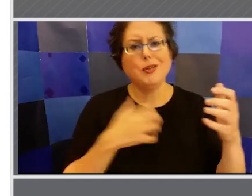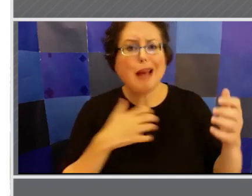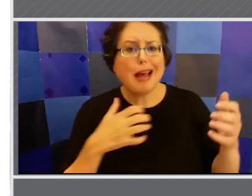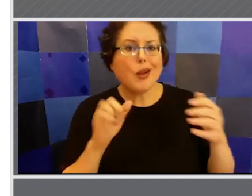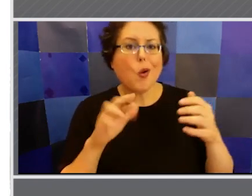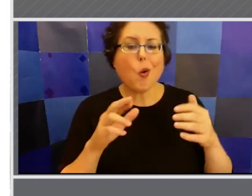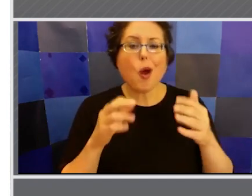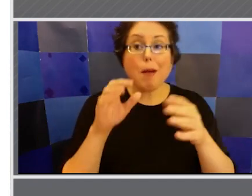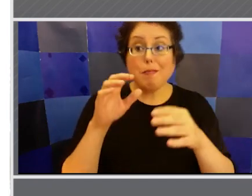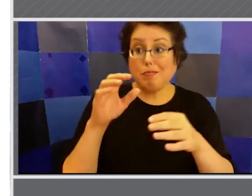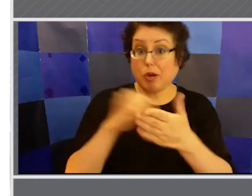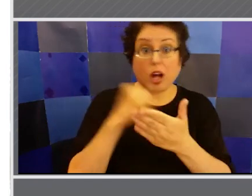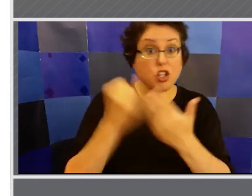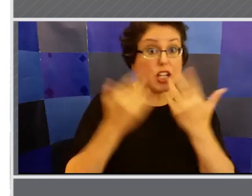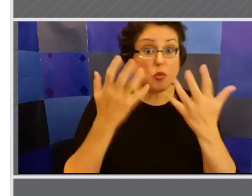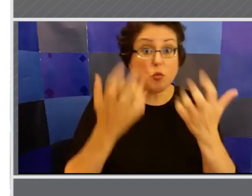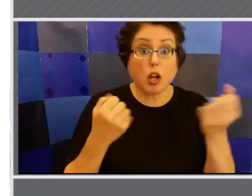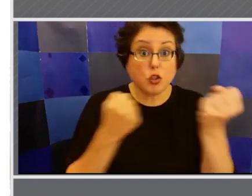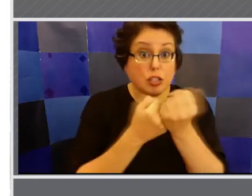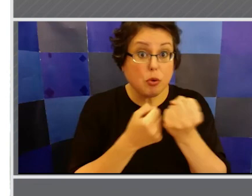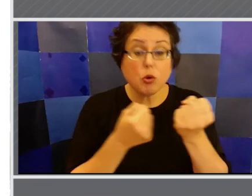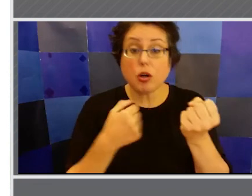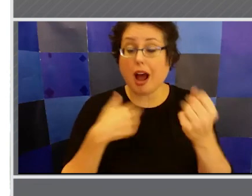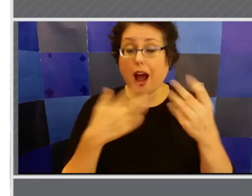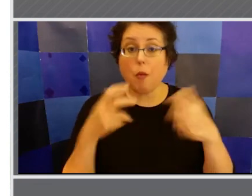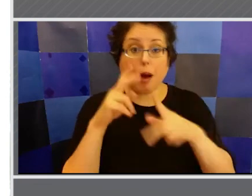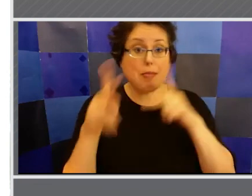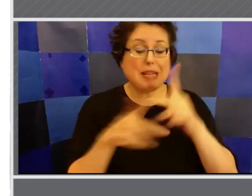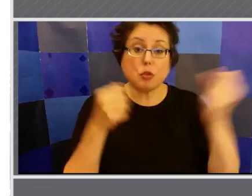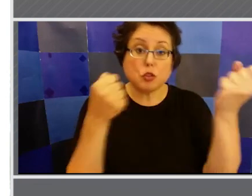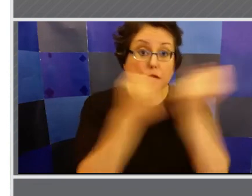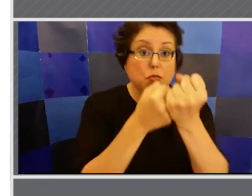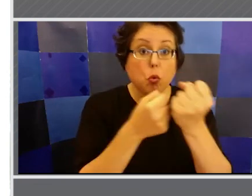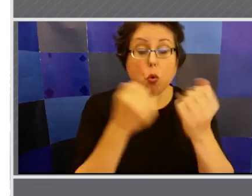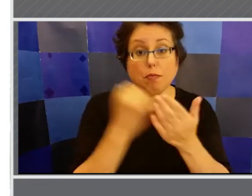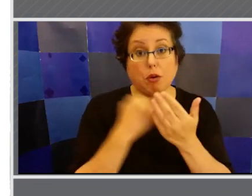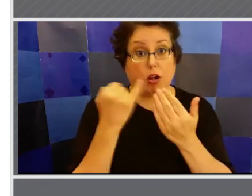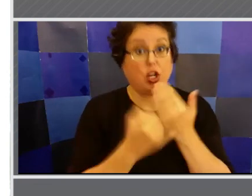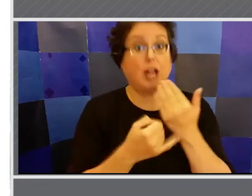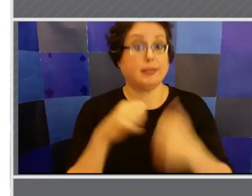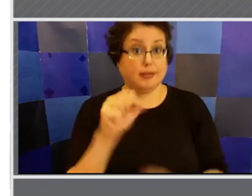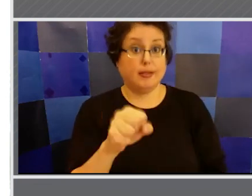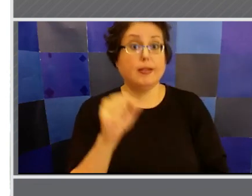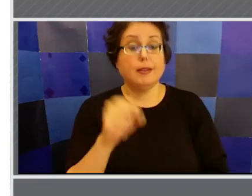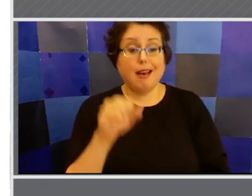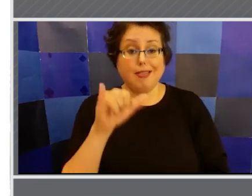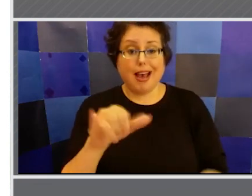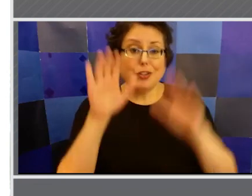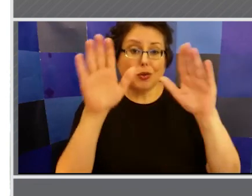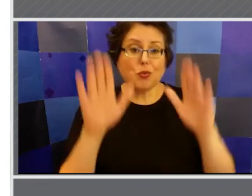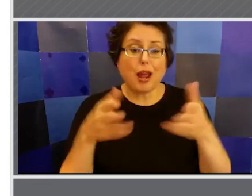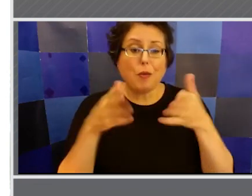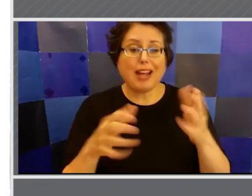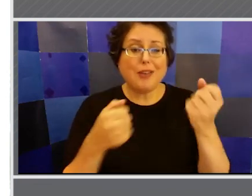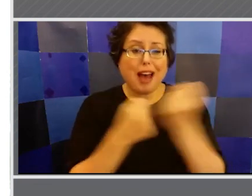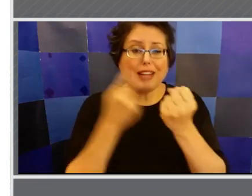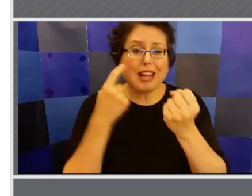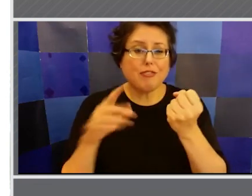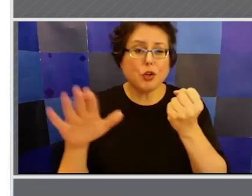would love to see people come out for projects there and supportive. It's a great way to advocate for your neighborhood no way that doesn't happen as often as it